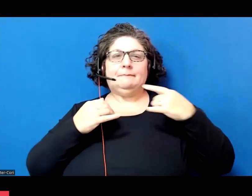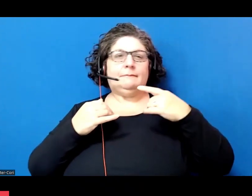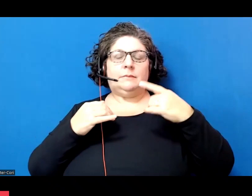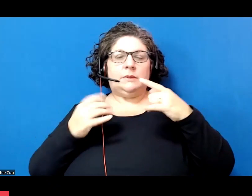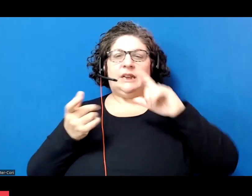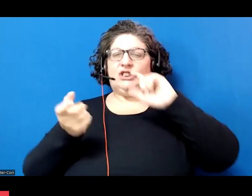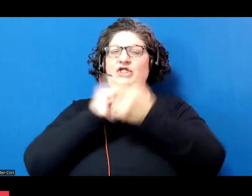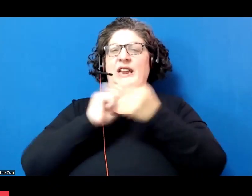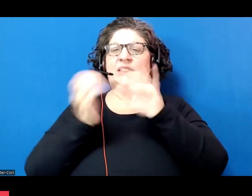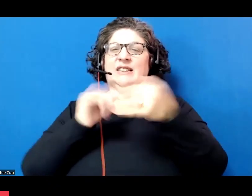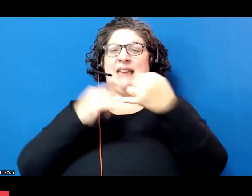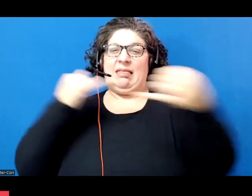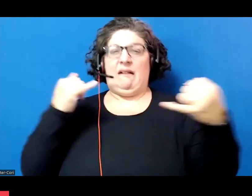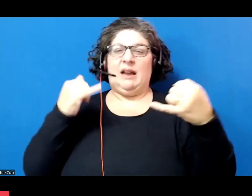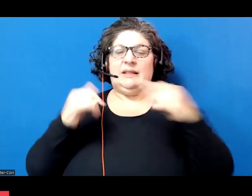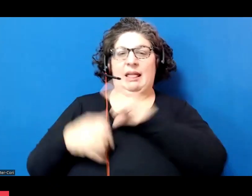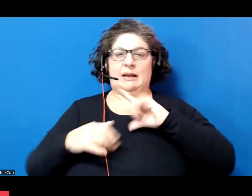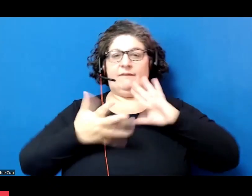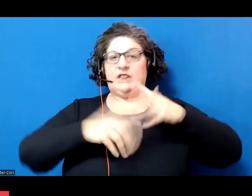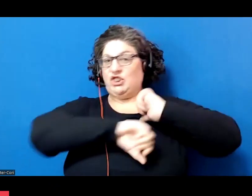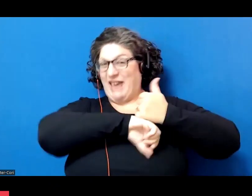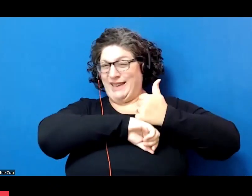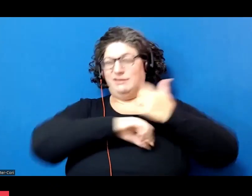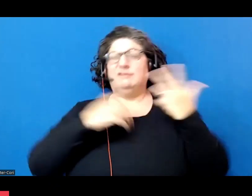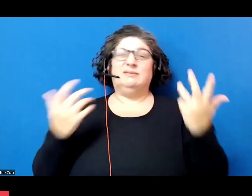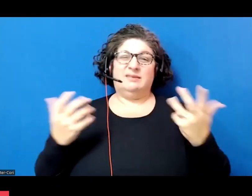that the legislature had said. And this is unconstitutional.